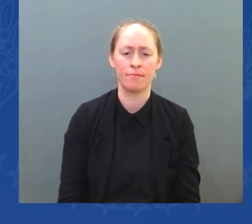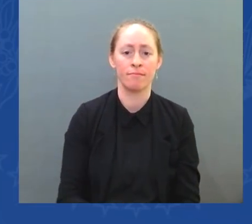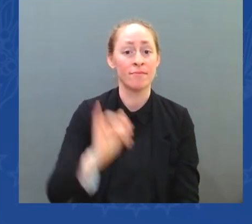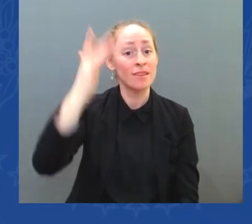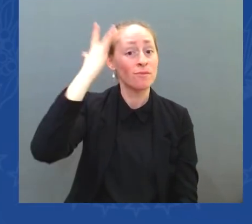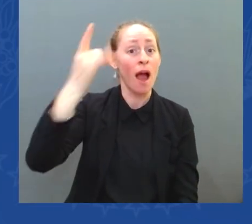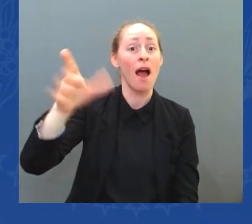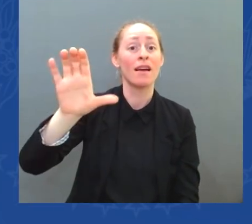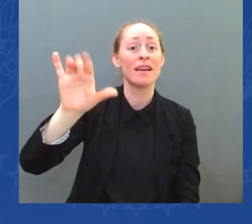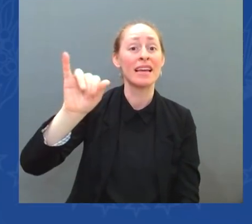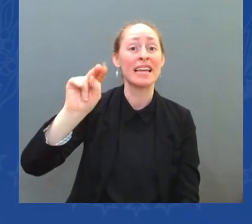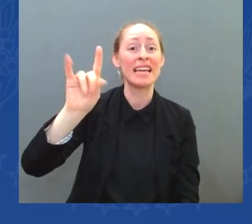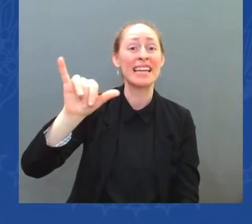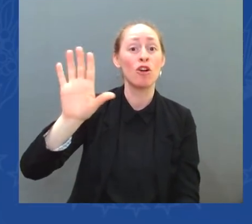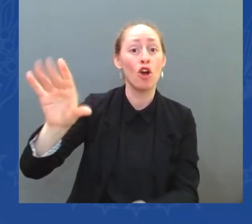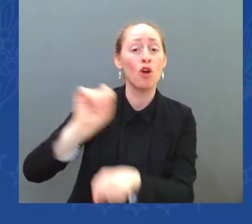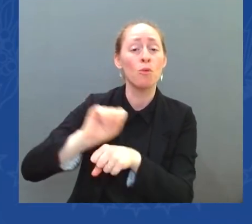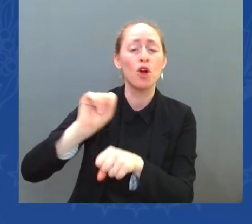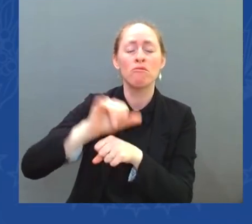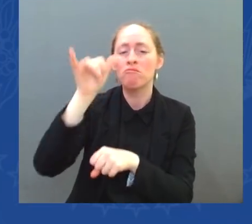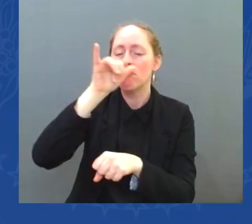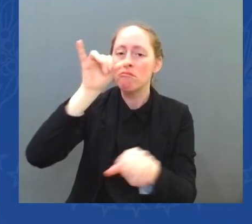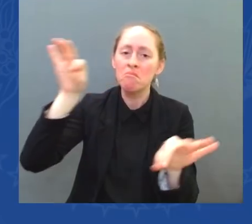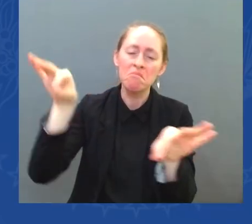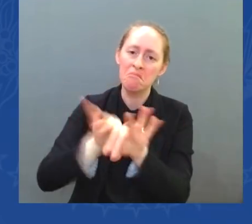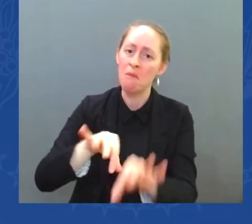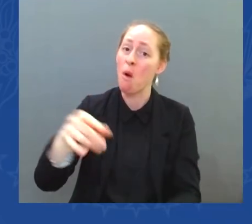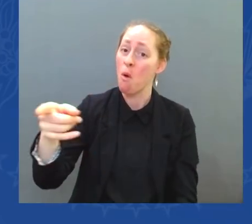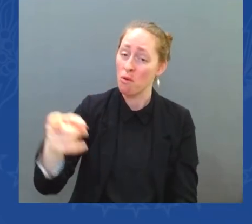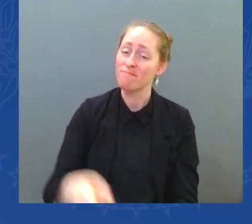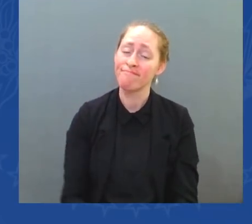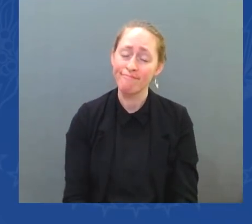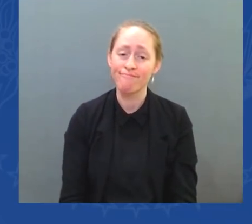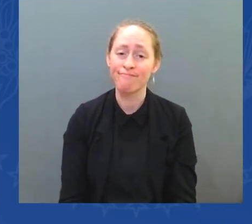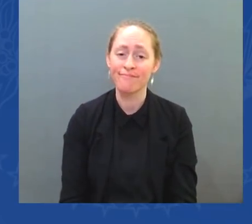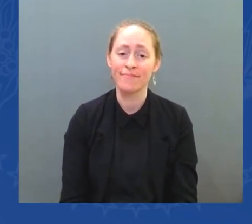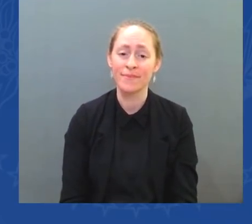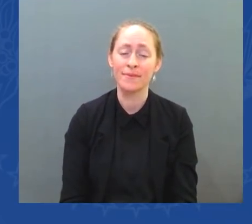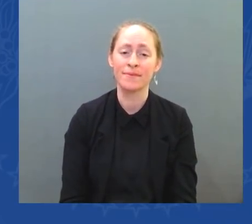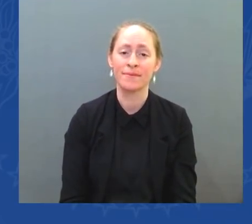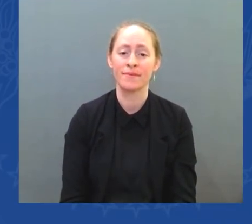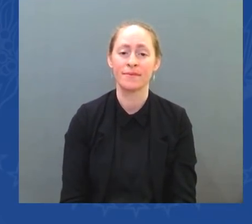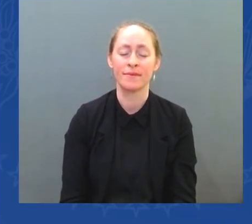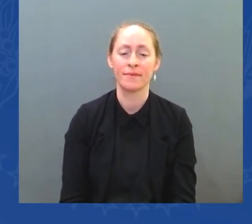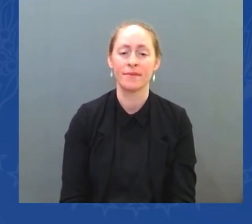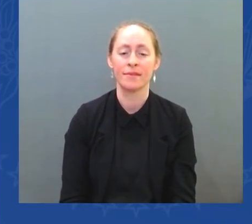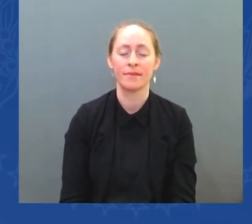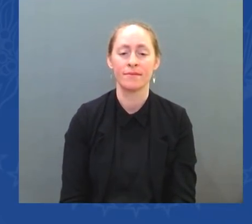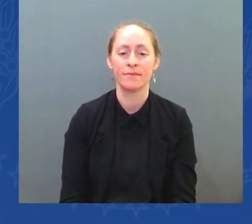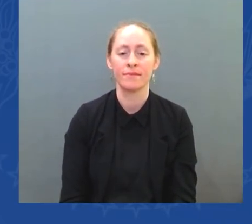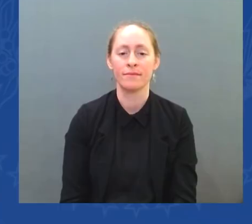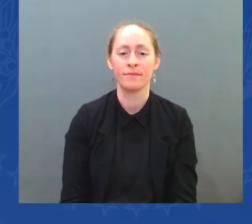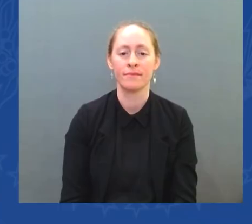in this country are considered "off system" because they are not directly on the interstate highway system.